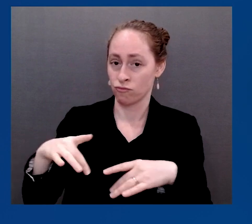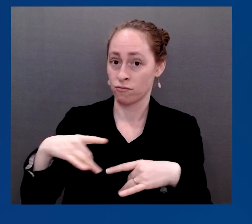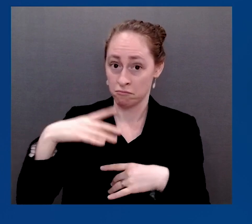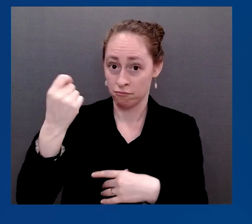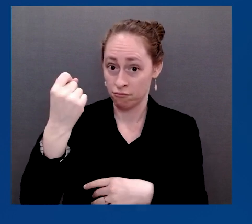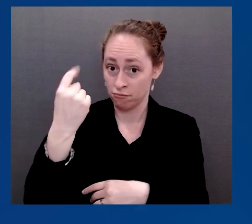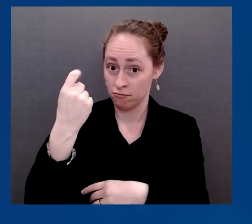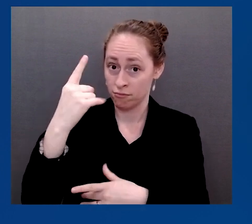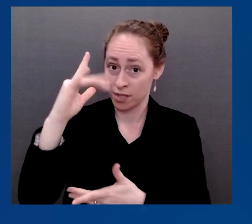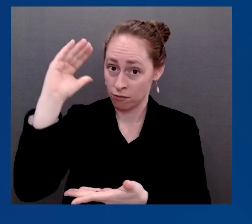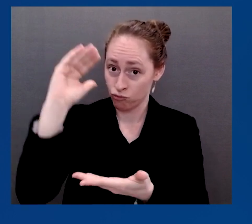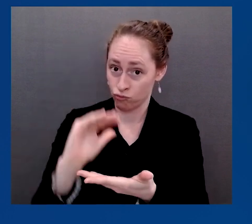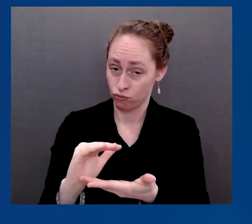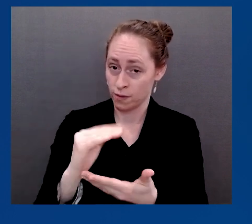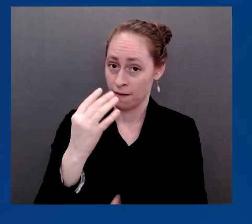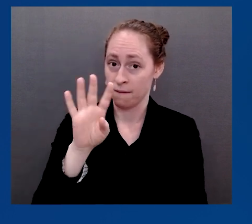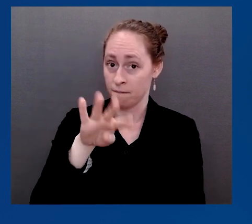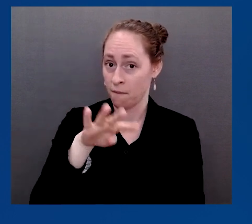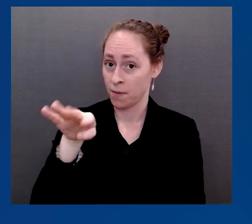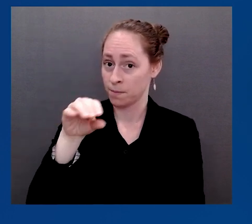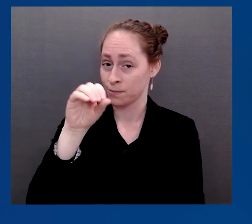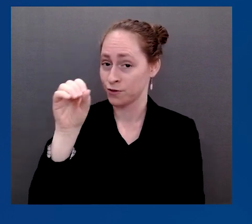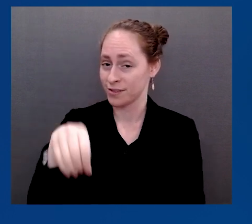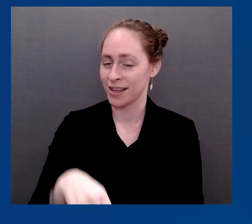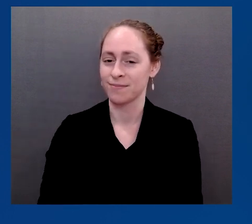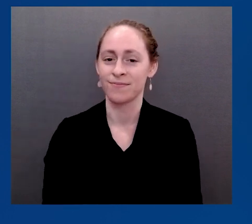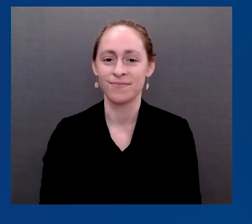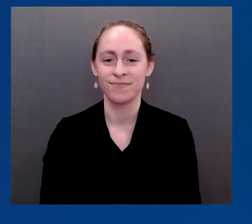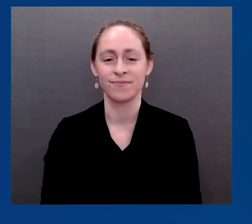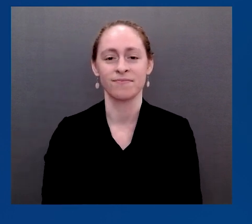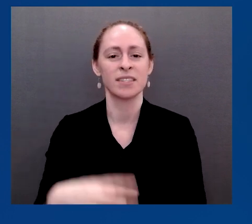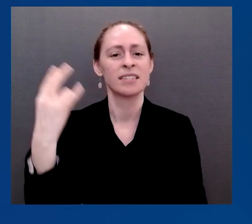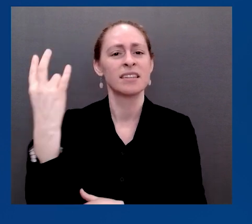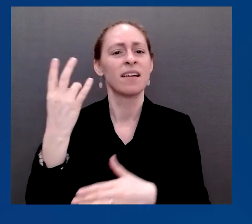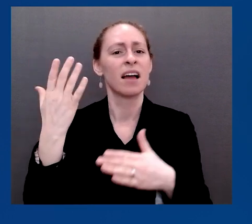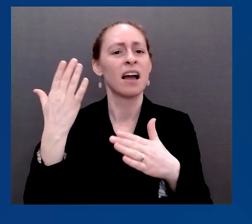The seven-day average of hospital admissions is about 13,000 per day,